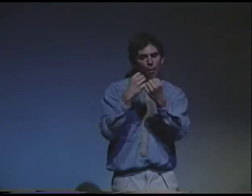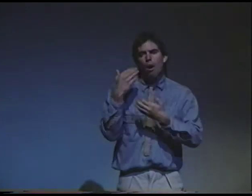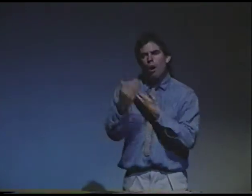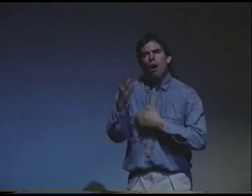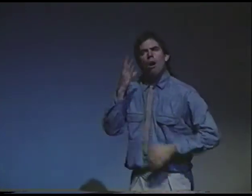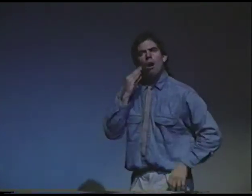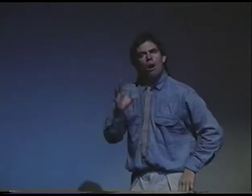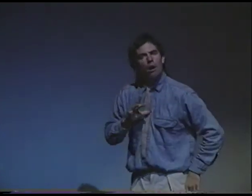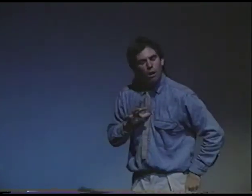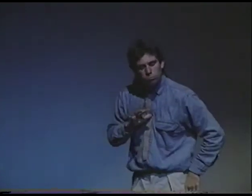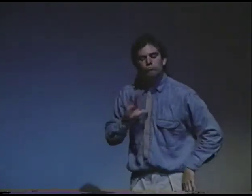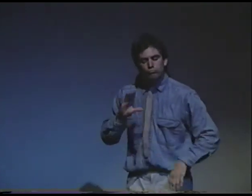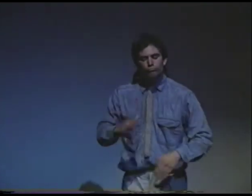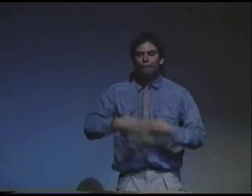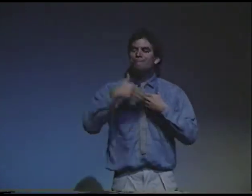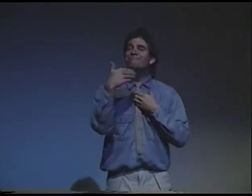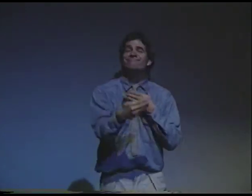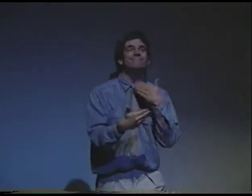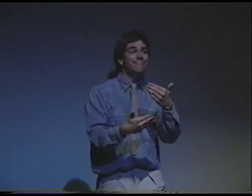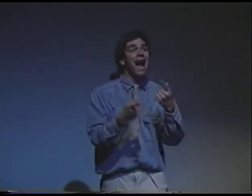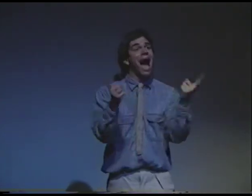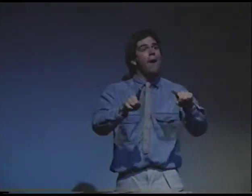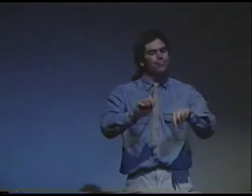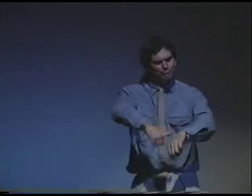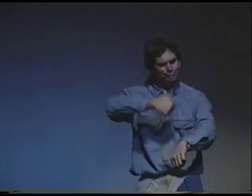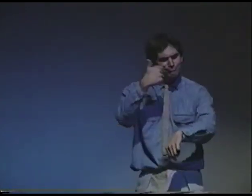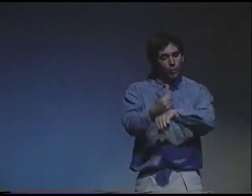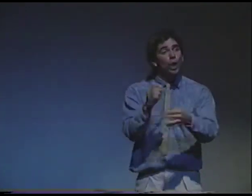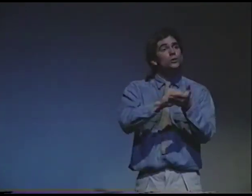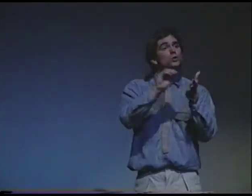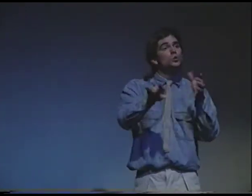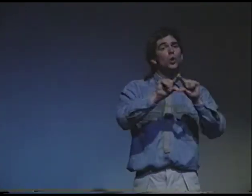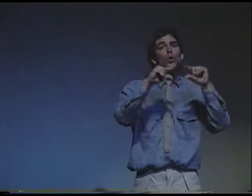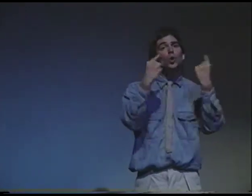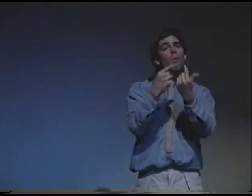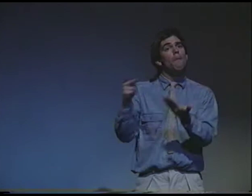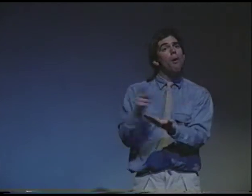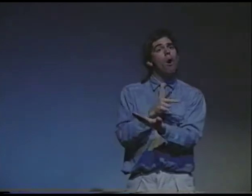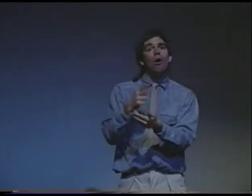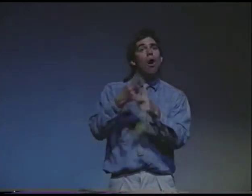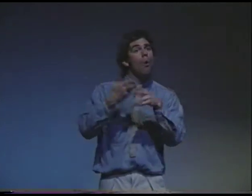and Panara, and that workshop, a student group